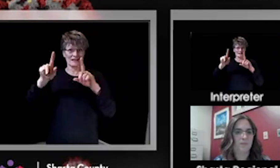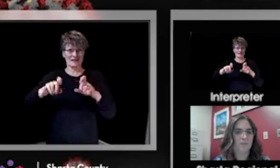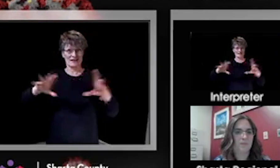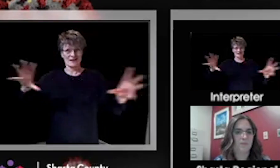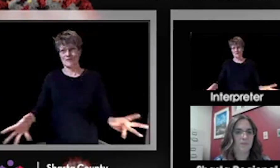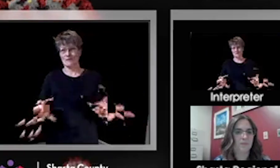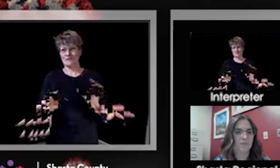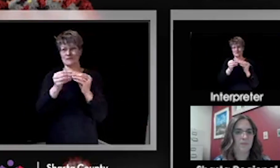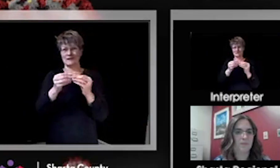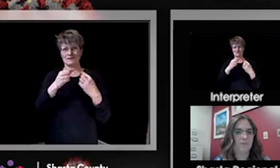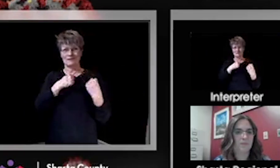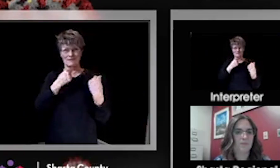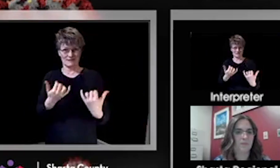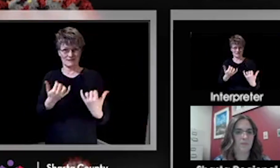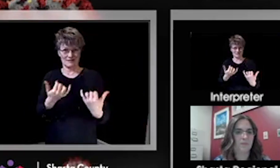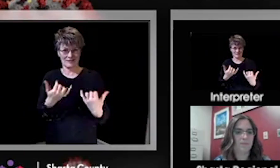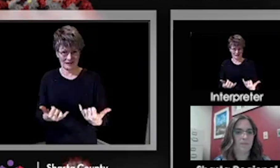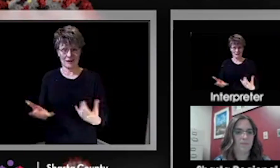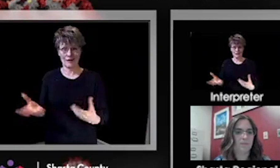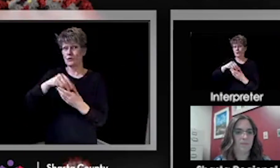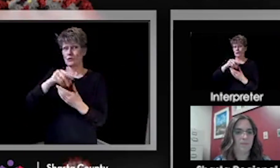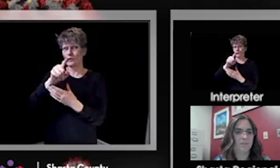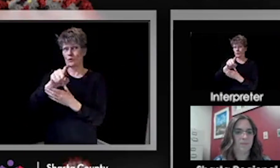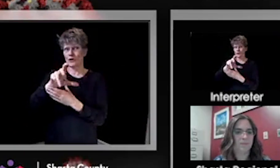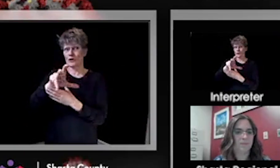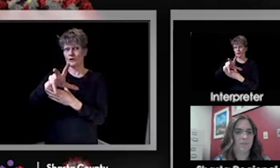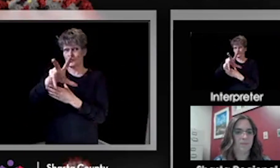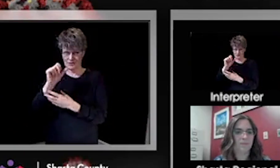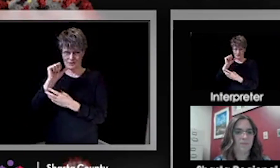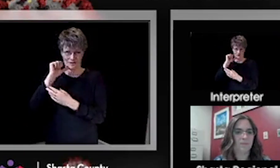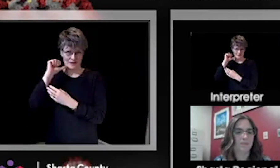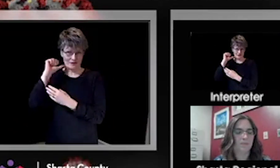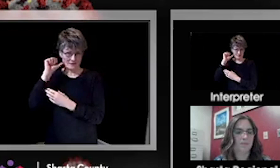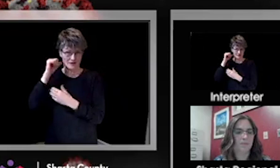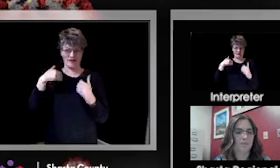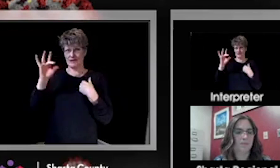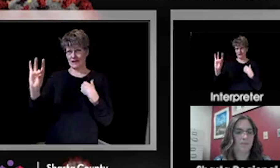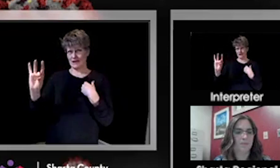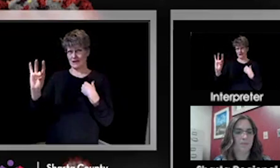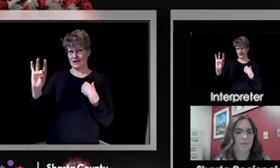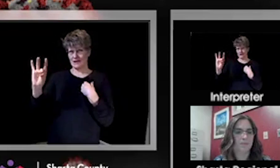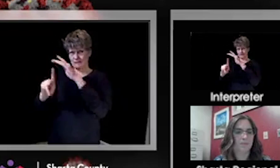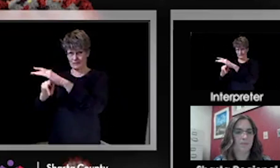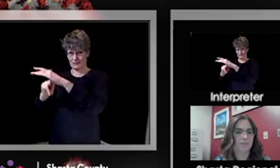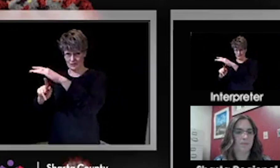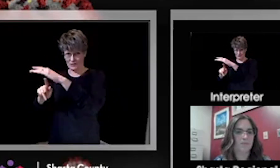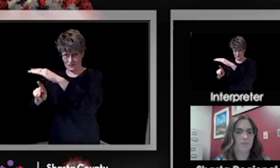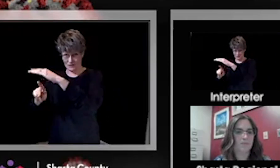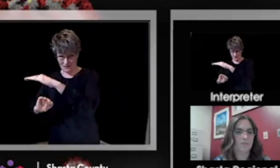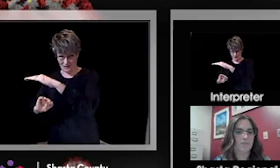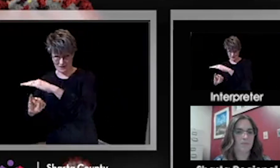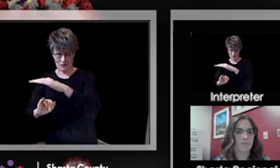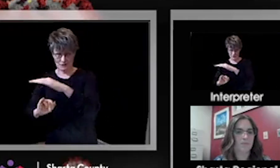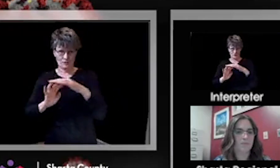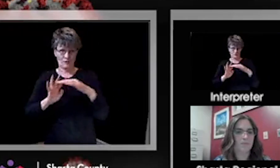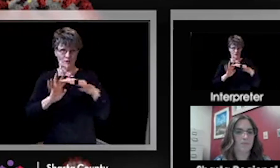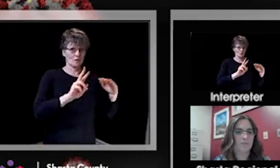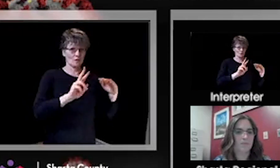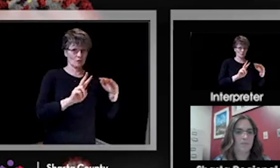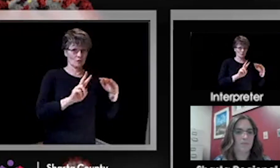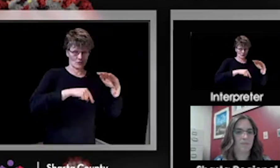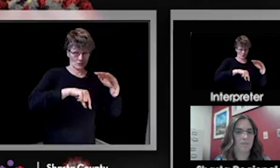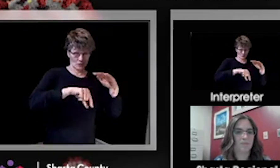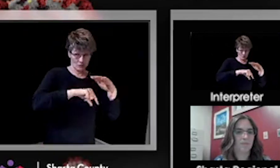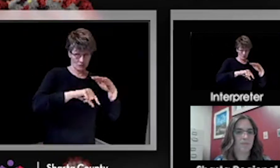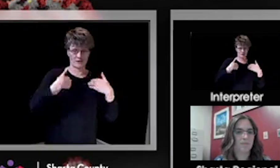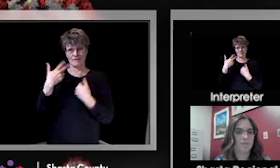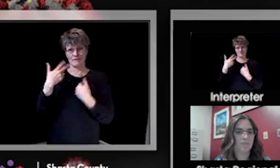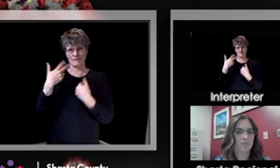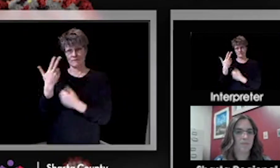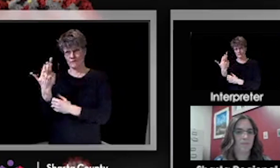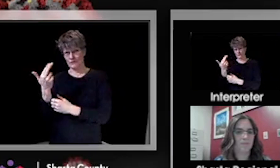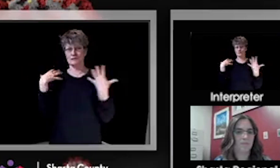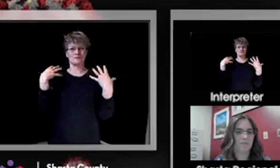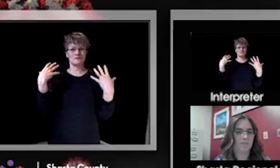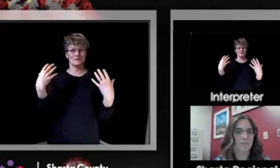have 8 people in isolation and 42 in quarantine. We’ve got 13 recovered, and we have 3 total